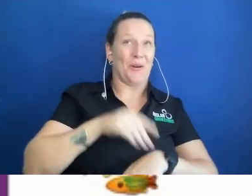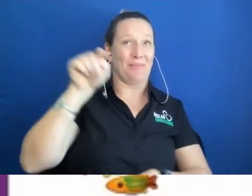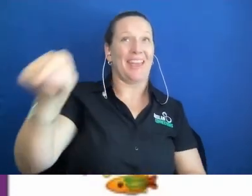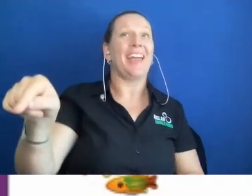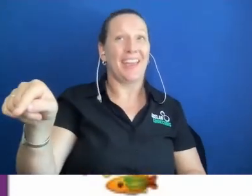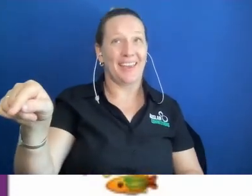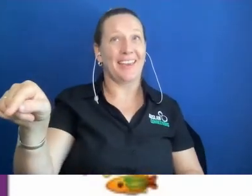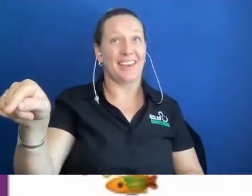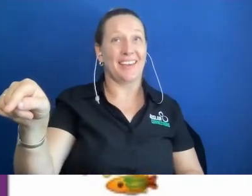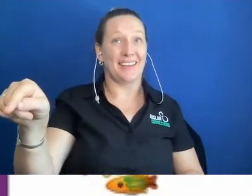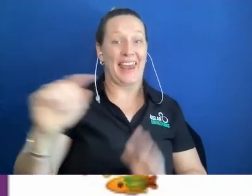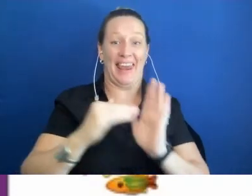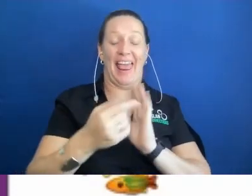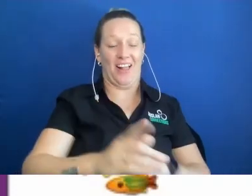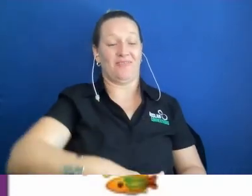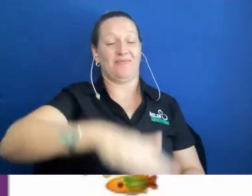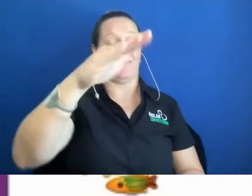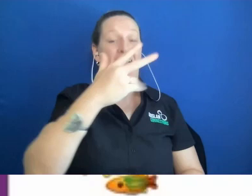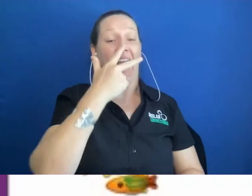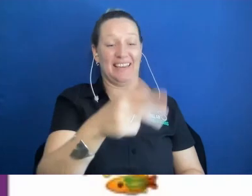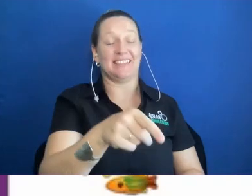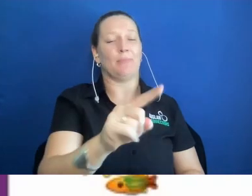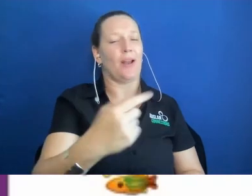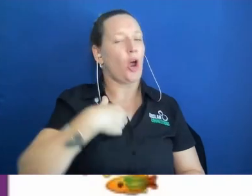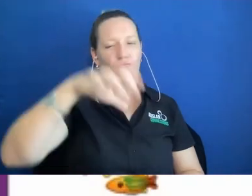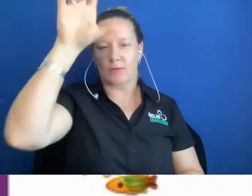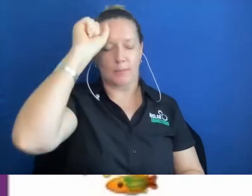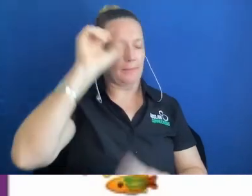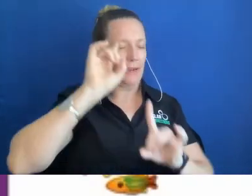and I remember one morning when the paediatricians were doing their rounds